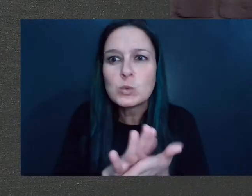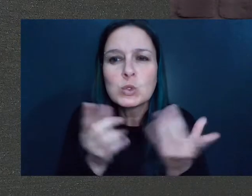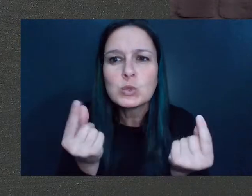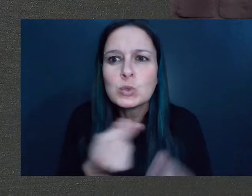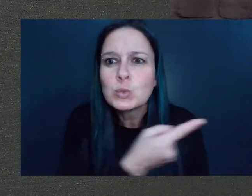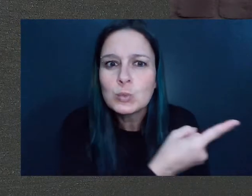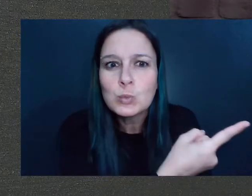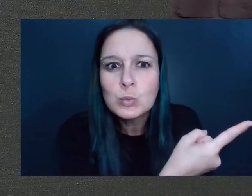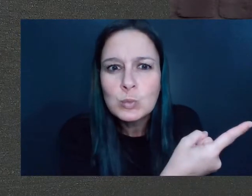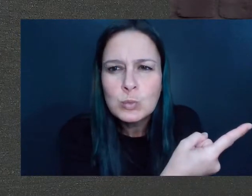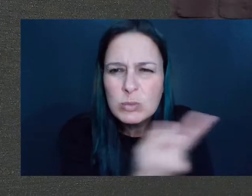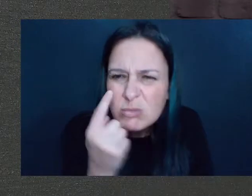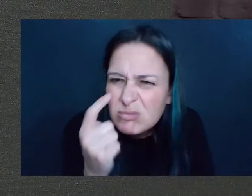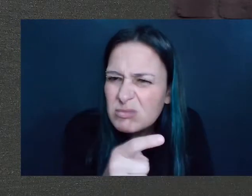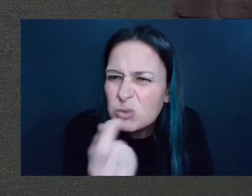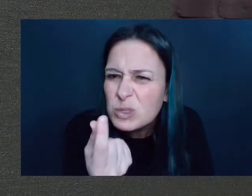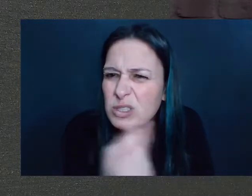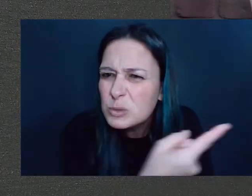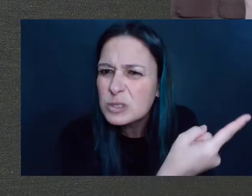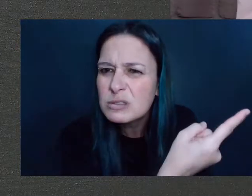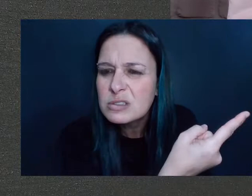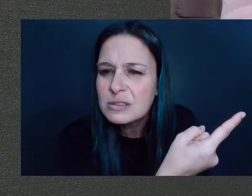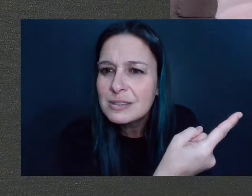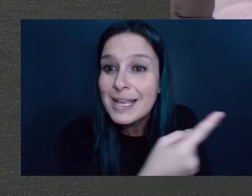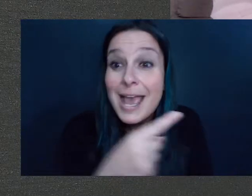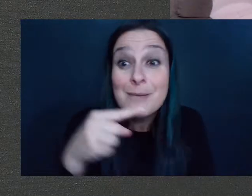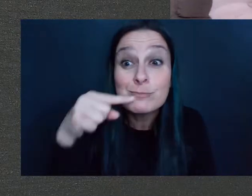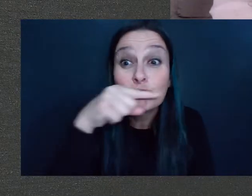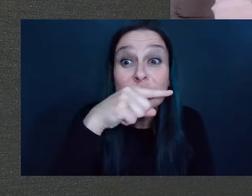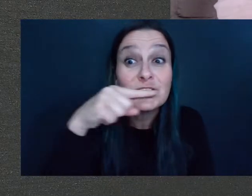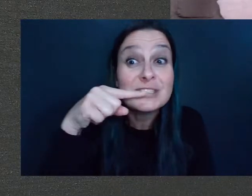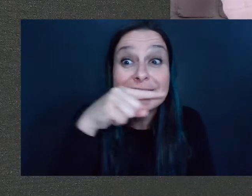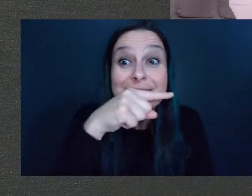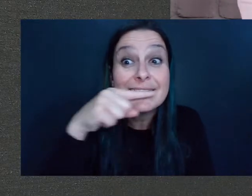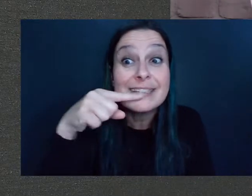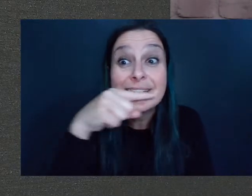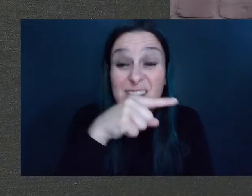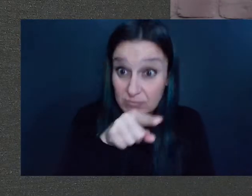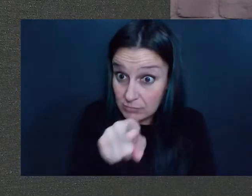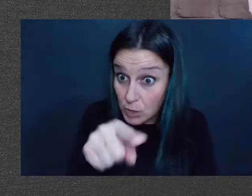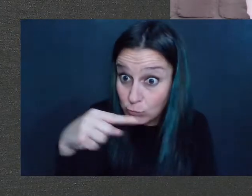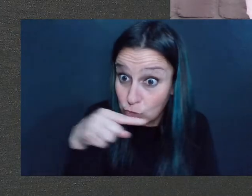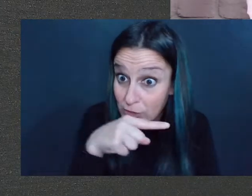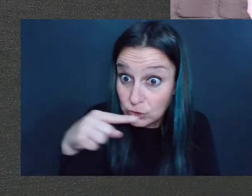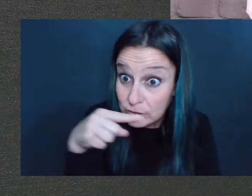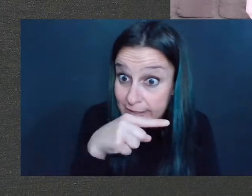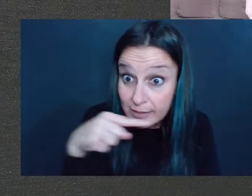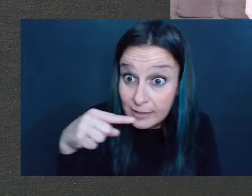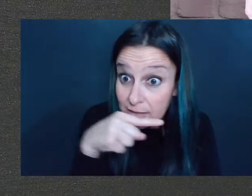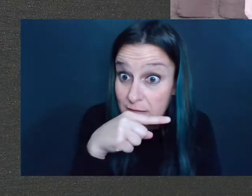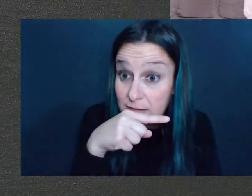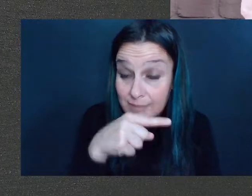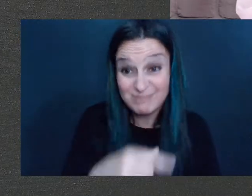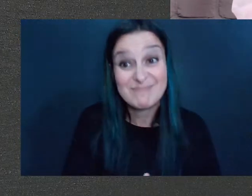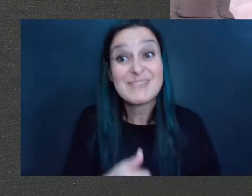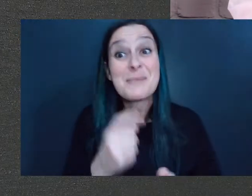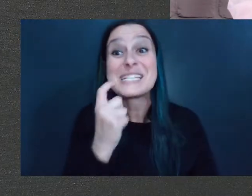Yeah, can you tell what they're doing? They're rushing their teeth. Do you brush your teeth? It helps get your teeth clean